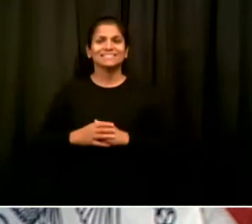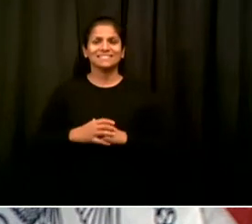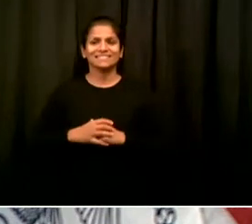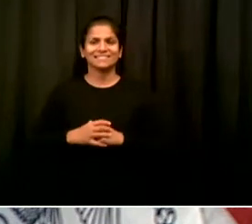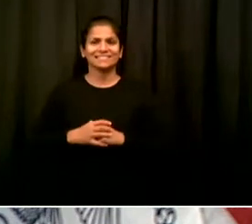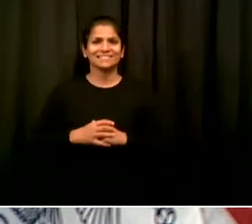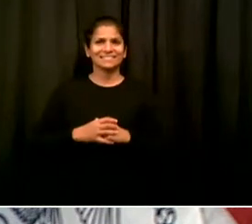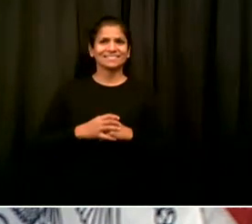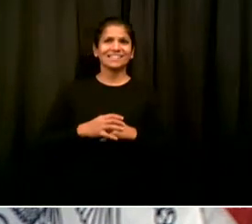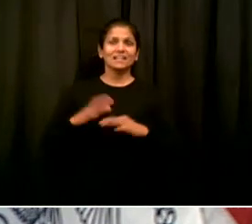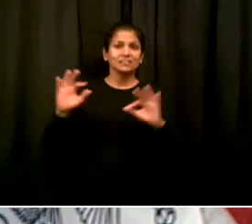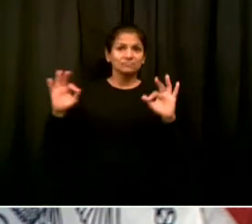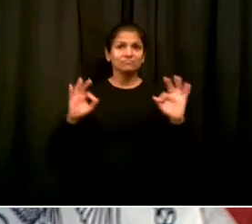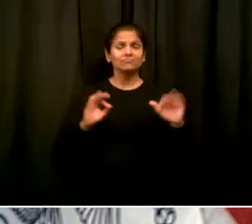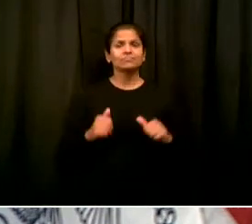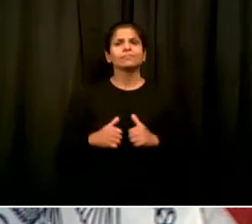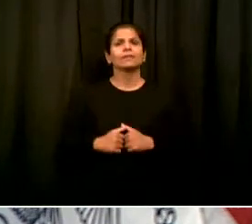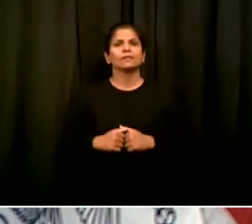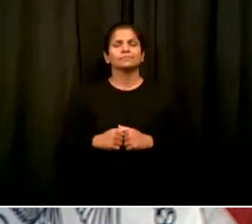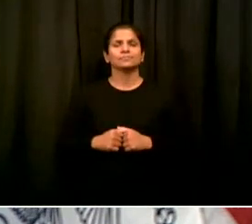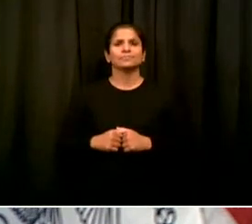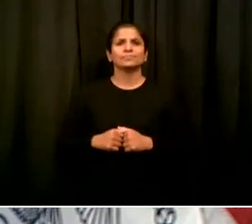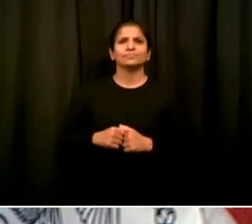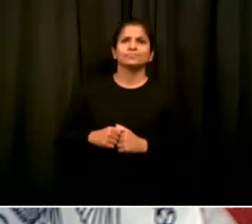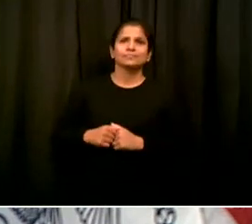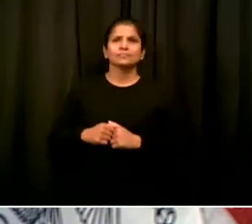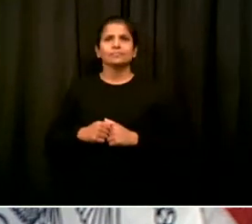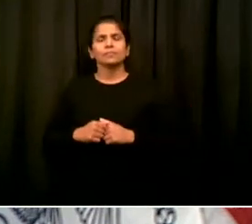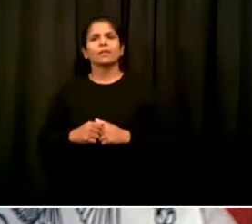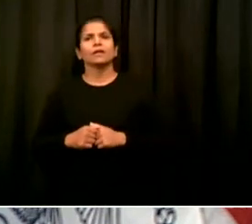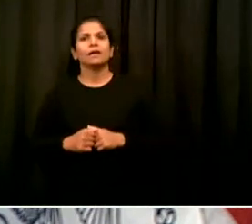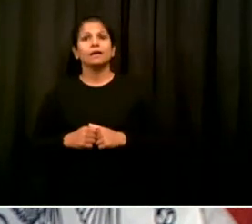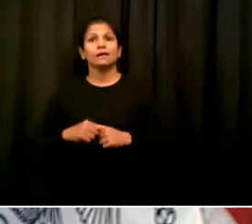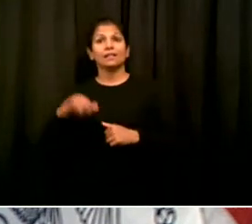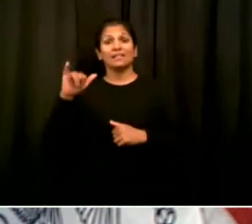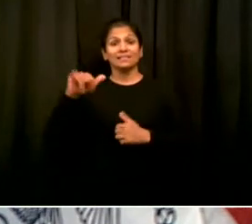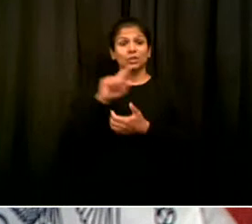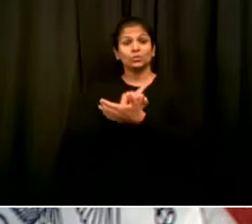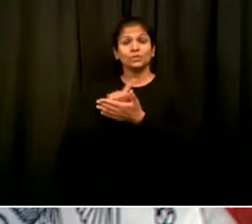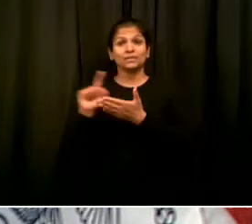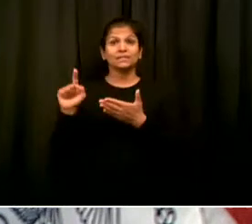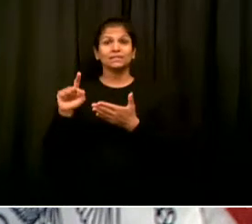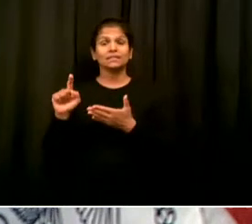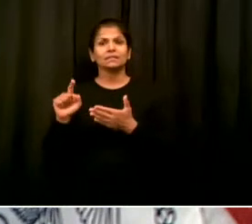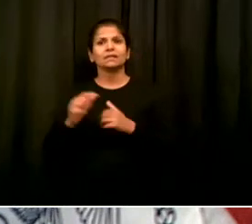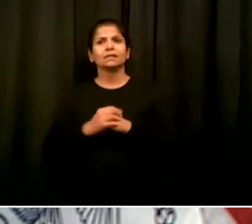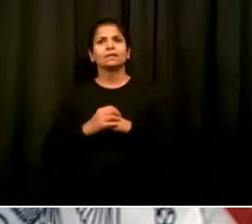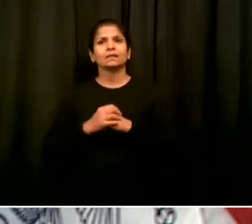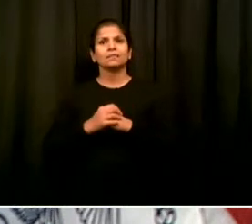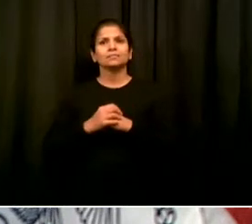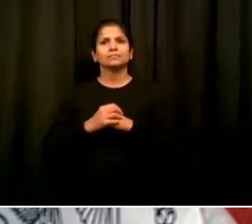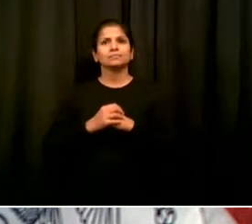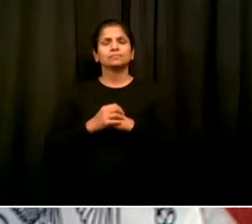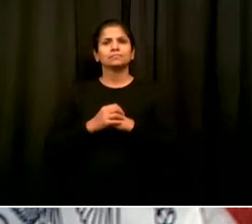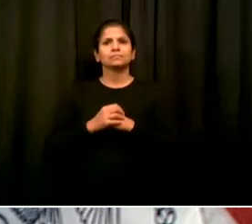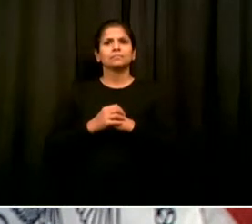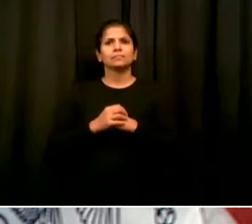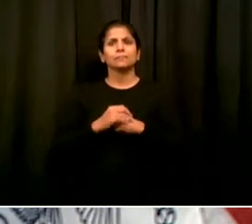LOT. > THE N NT EXIS JAKE. GOOD MORNING, MR. MAYOYOR. HOW YOU DOINGG, JAKE? I'M DOING OKAY.